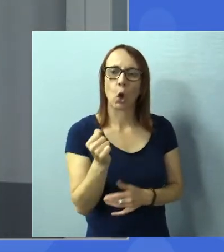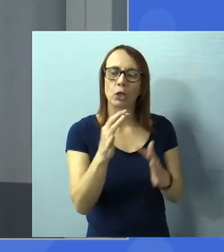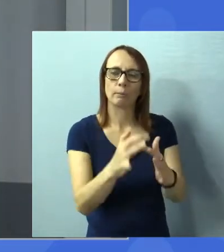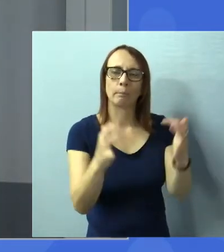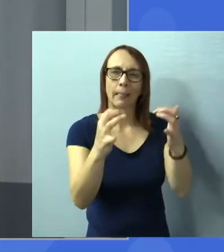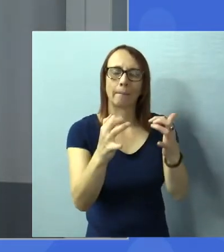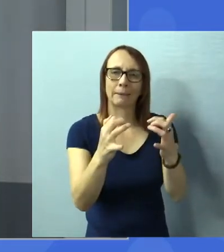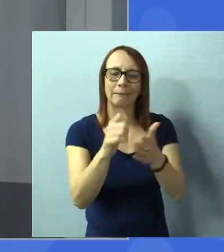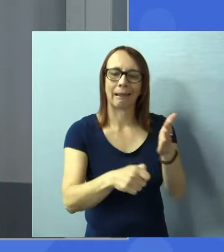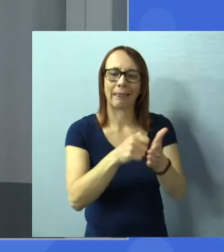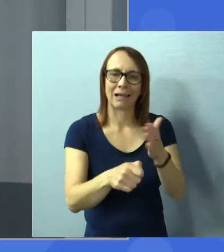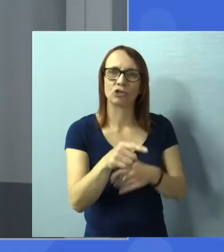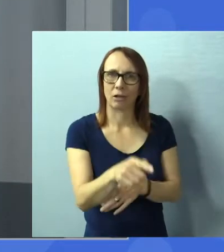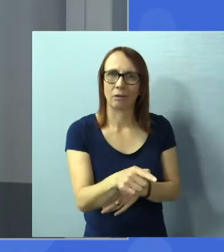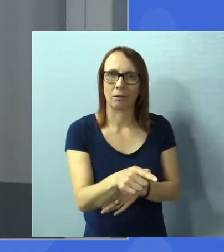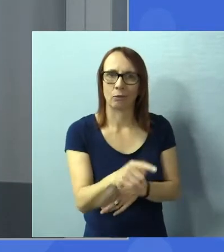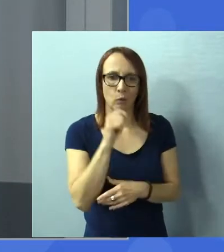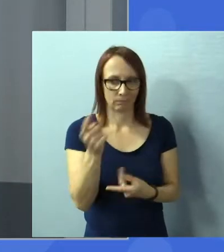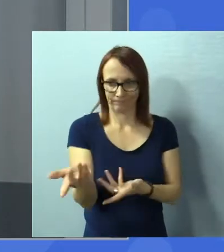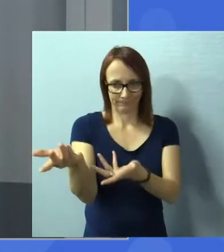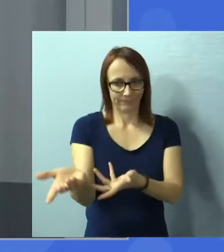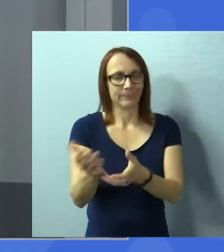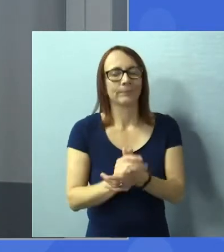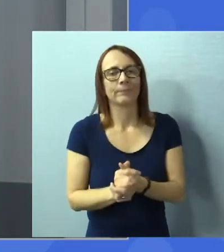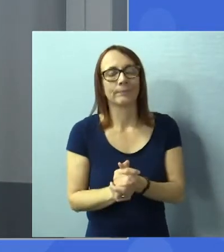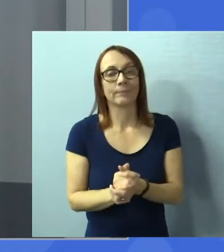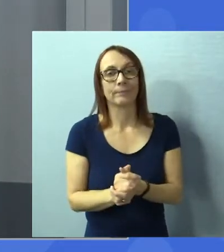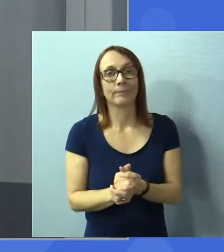dominated by the constitutional question and the short term there is a legal